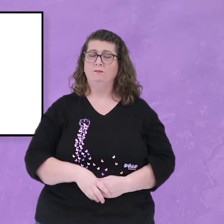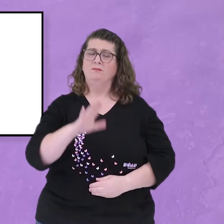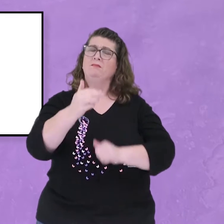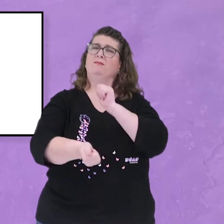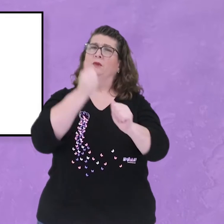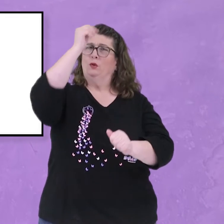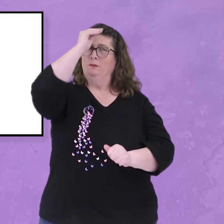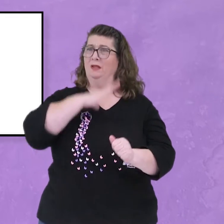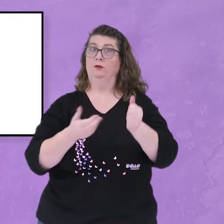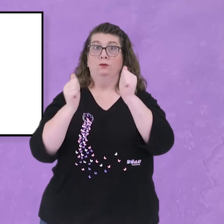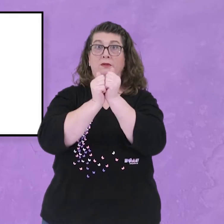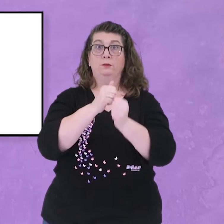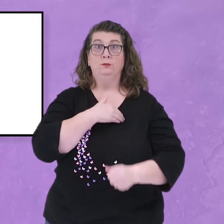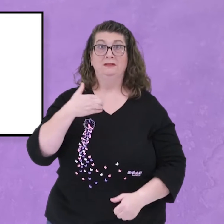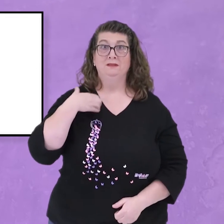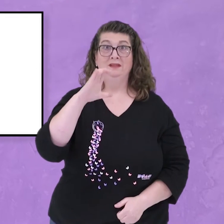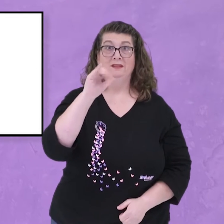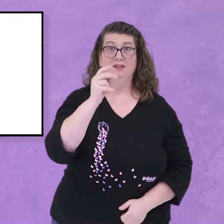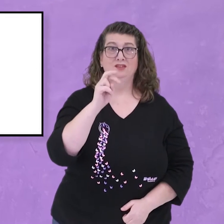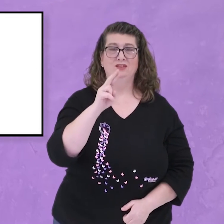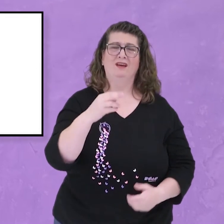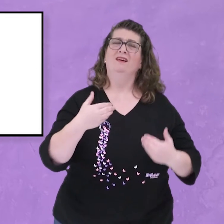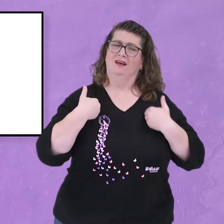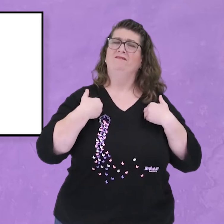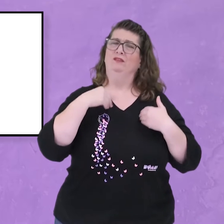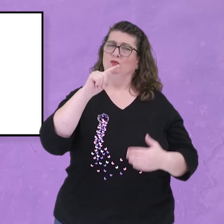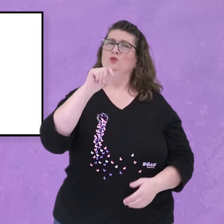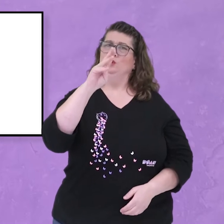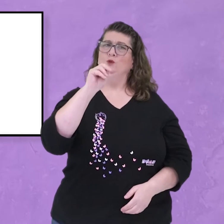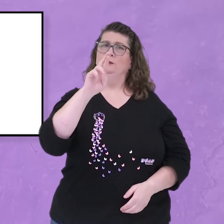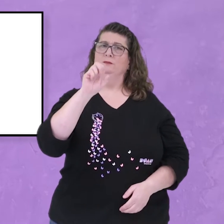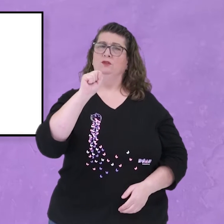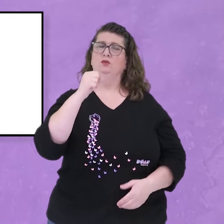Most men with breast cancer have tumors